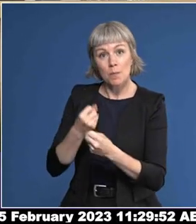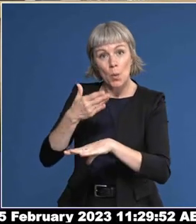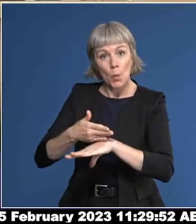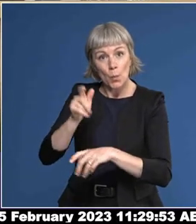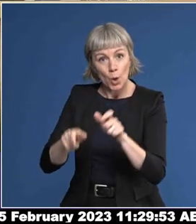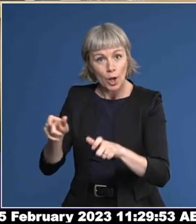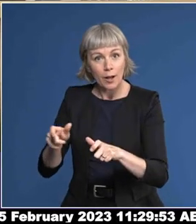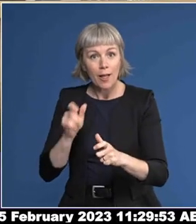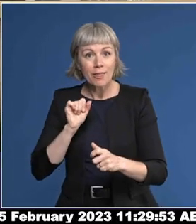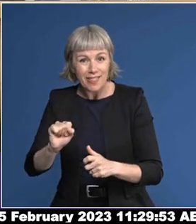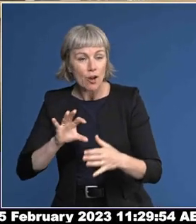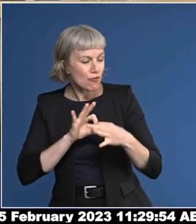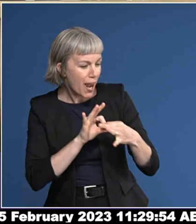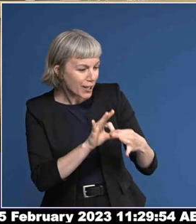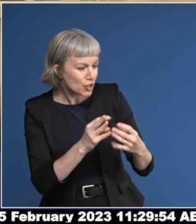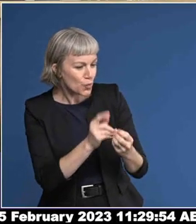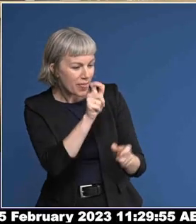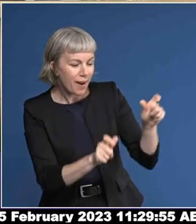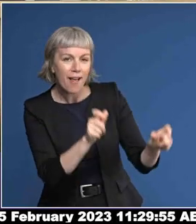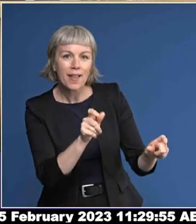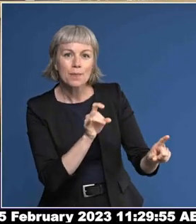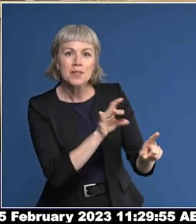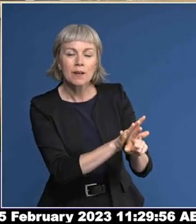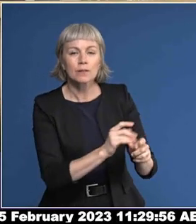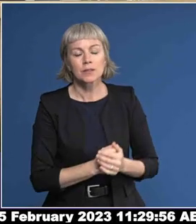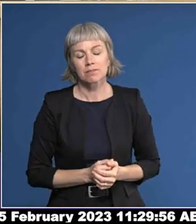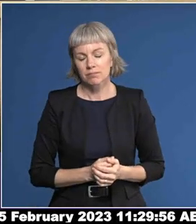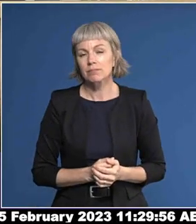So we have been through significant turnover over the last 12 months.